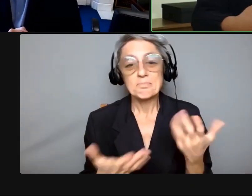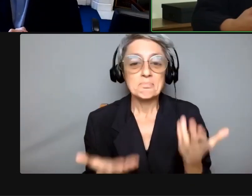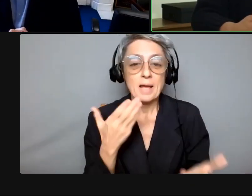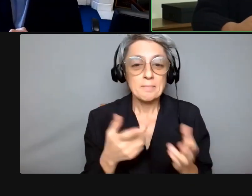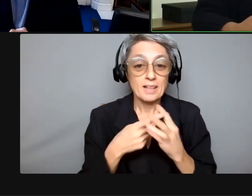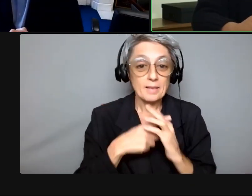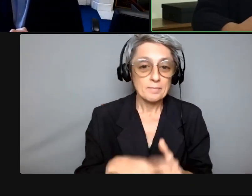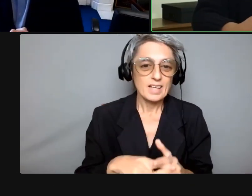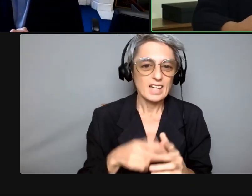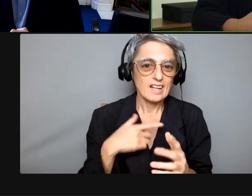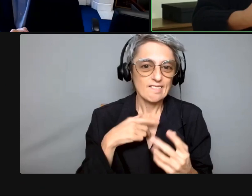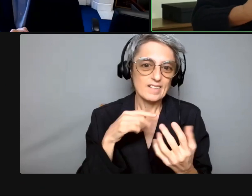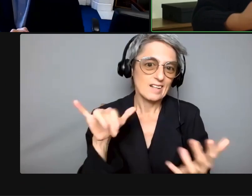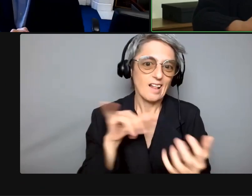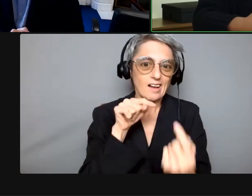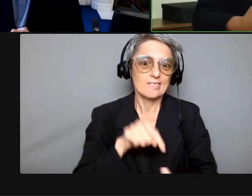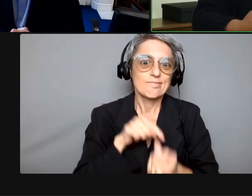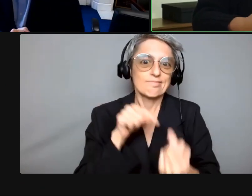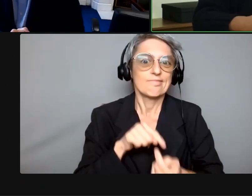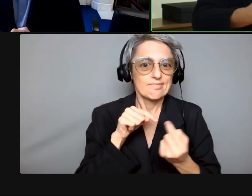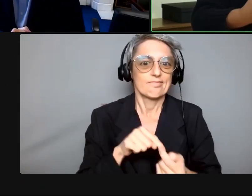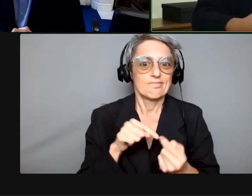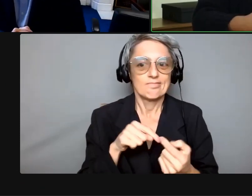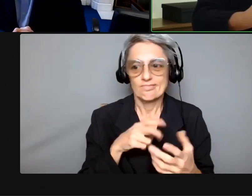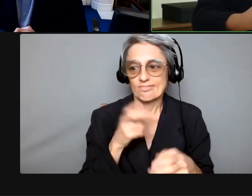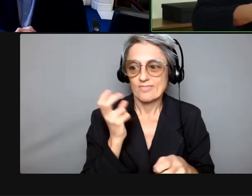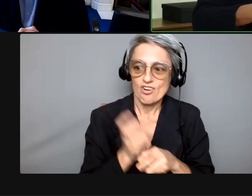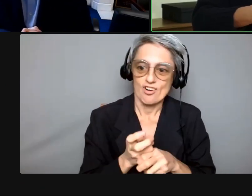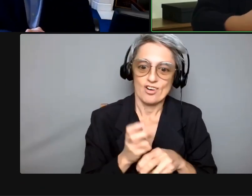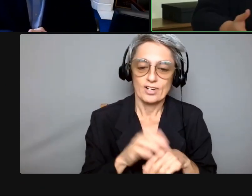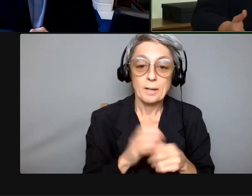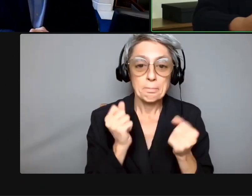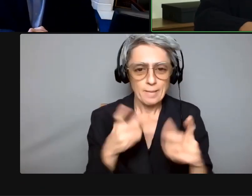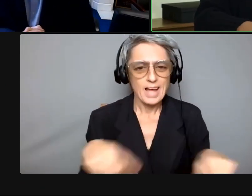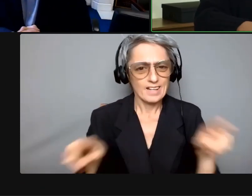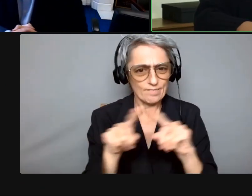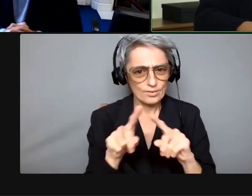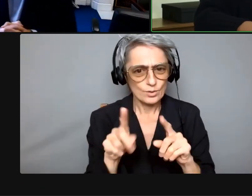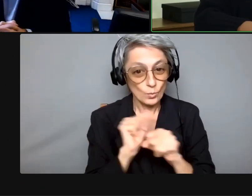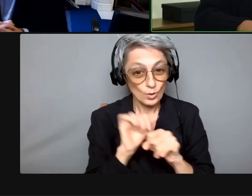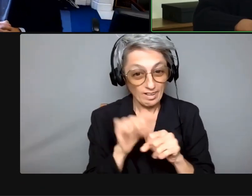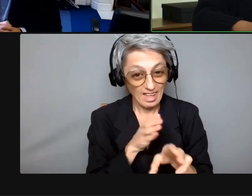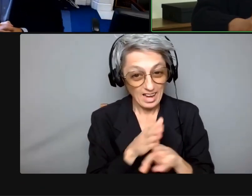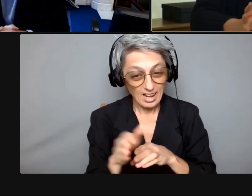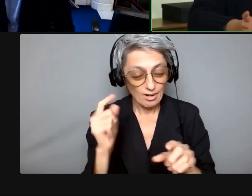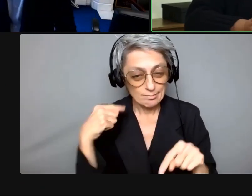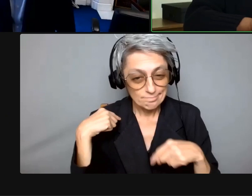I know many of you have probably been working in this area for a very long time, so it's not the beginning.